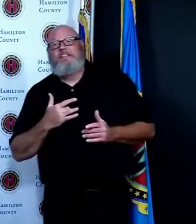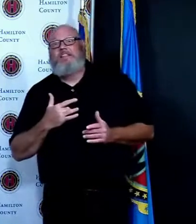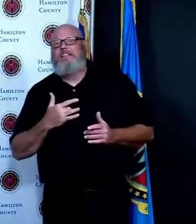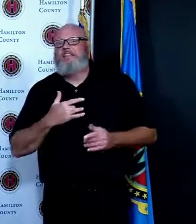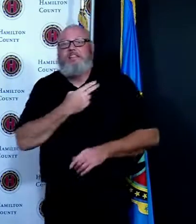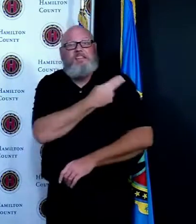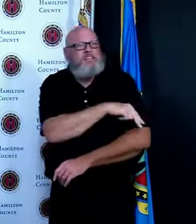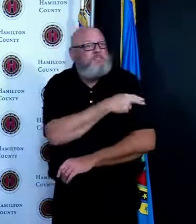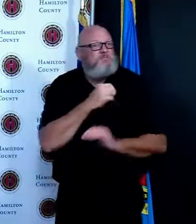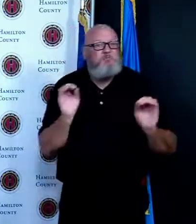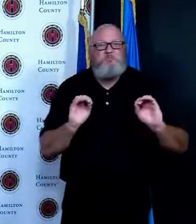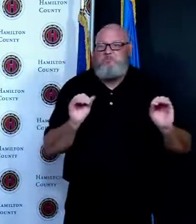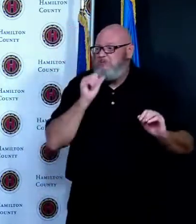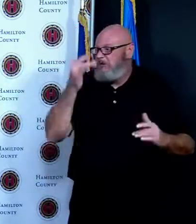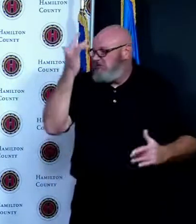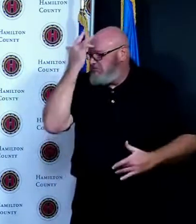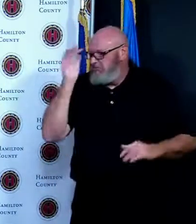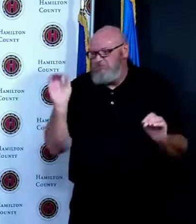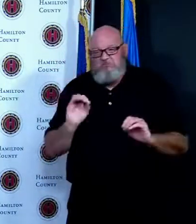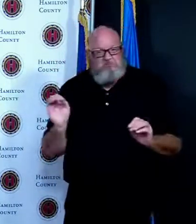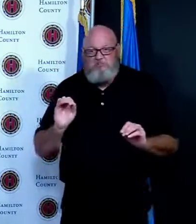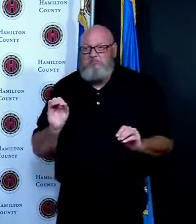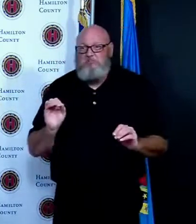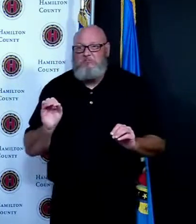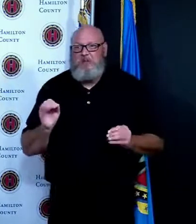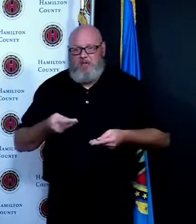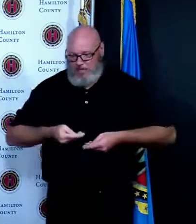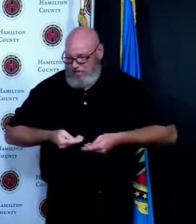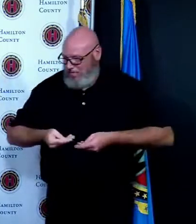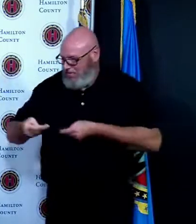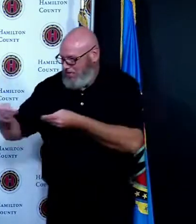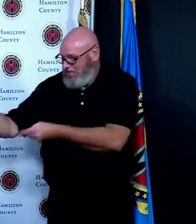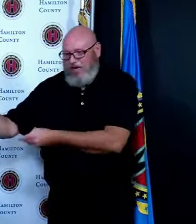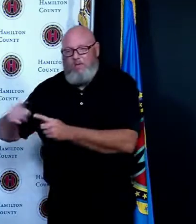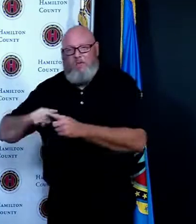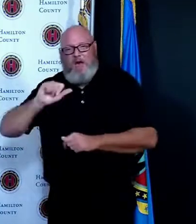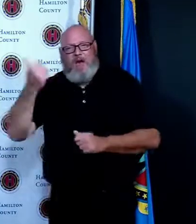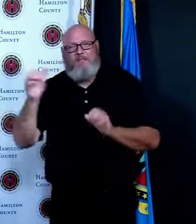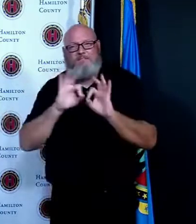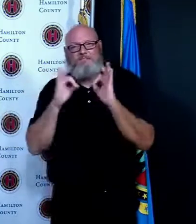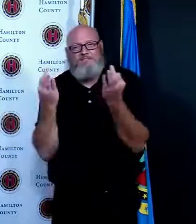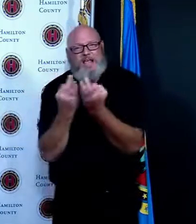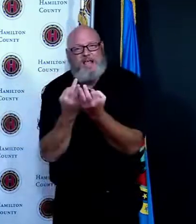as that disease travels to parents and grandparents and other elderly individuals